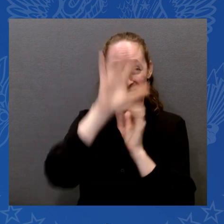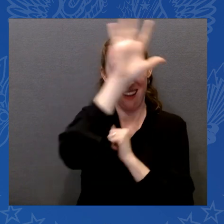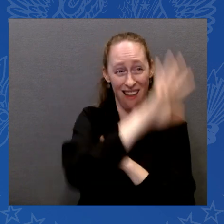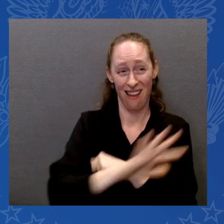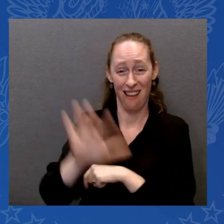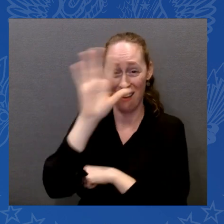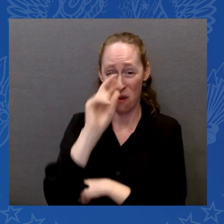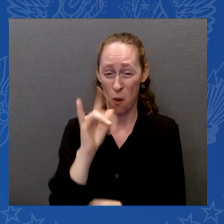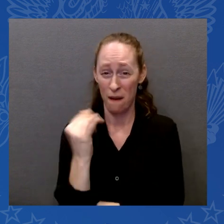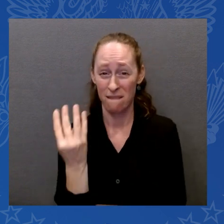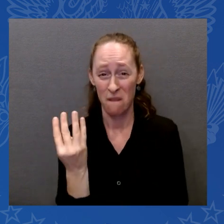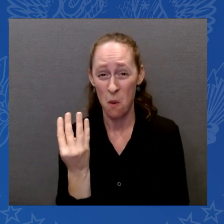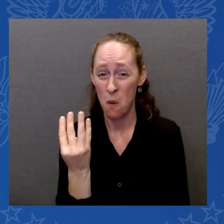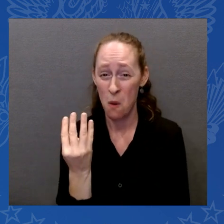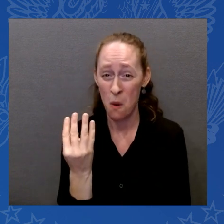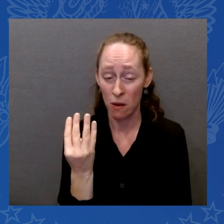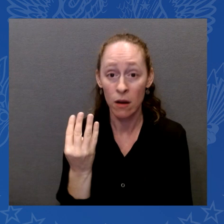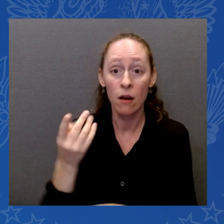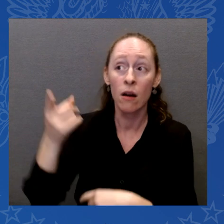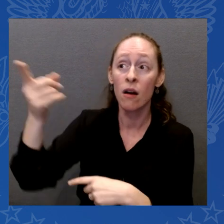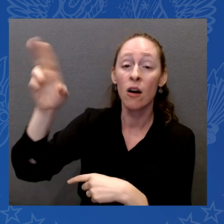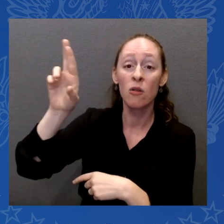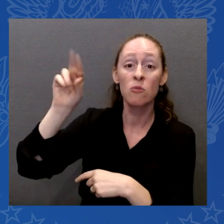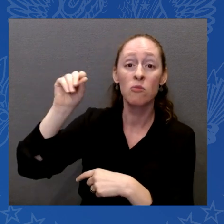We stopped providing abortions in Wisconsin altogether.